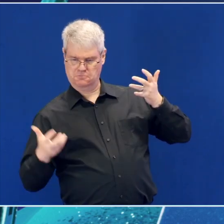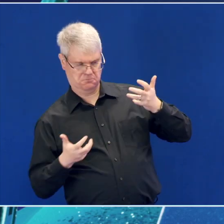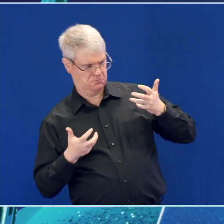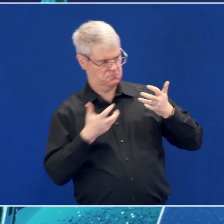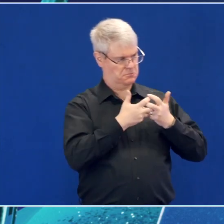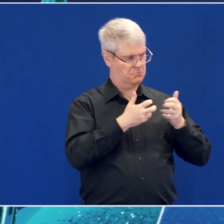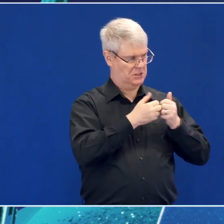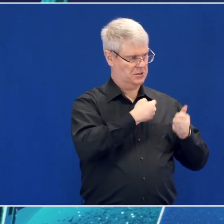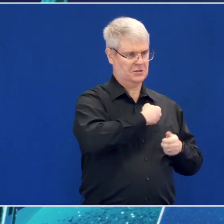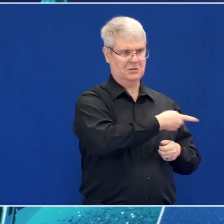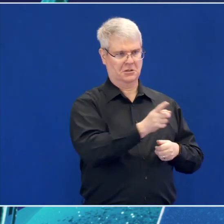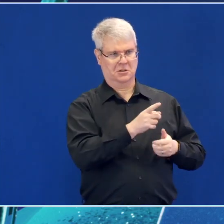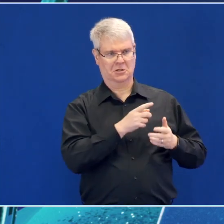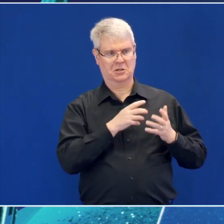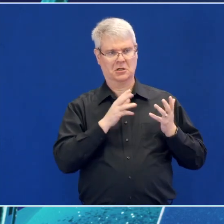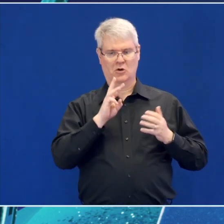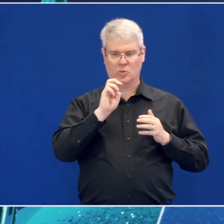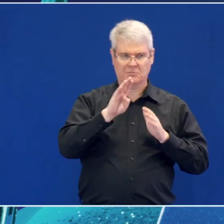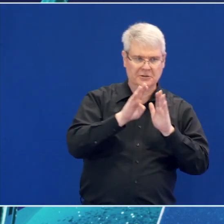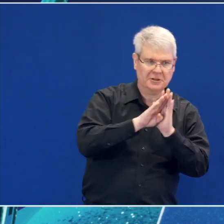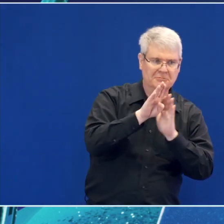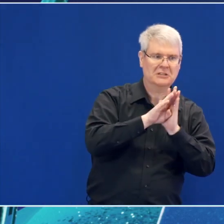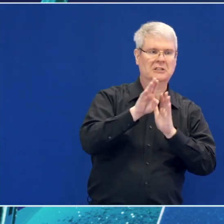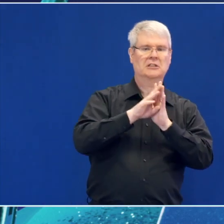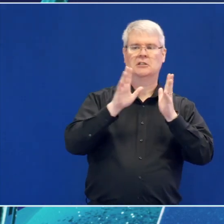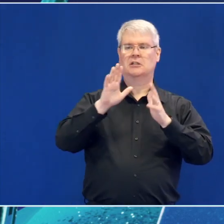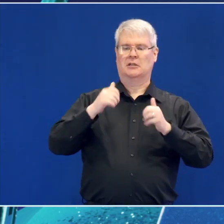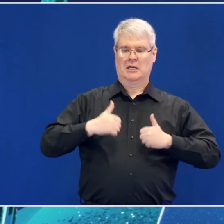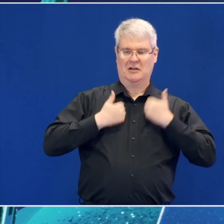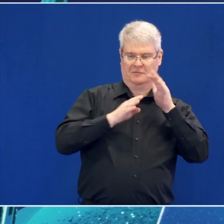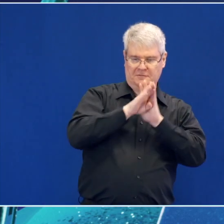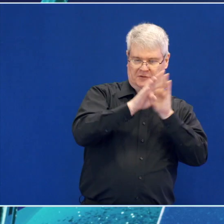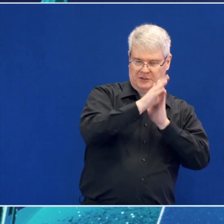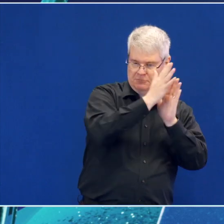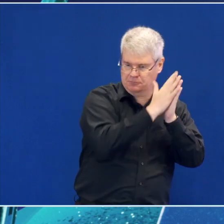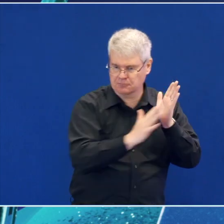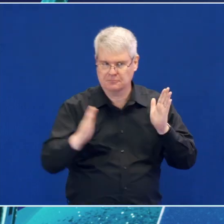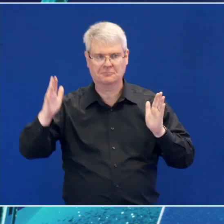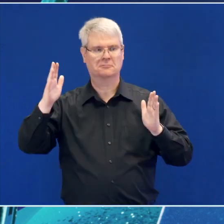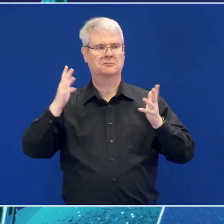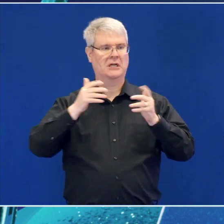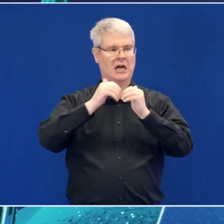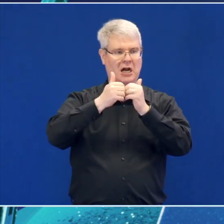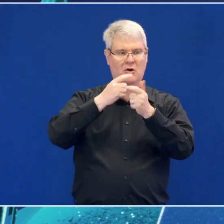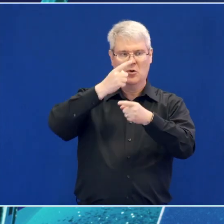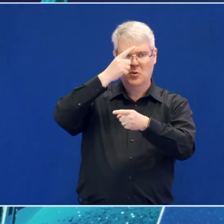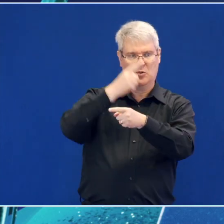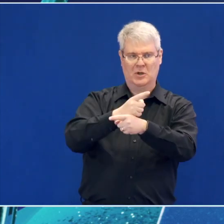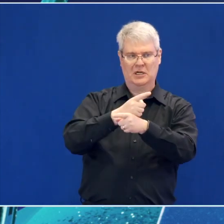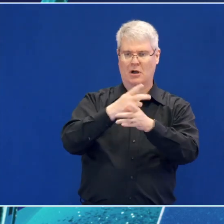and is the PR the right place for these gates and checks to live? Dylan, do you want to kick us off on this one?